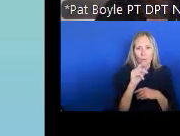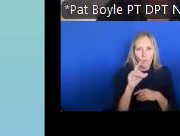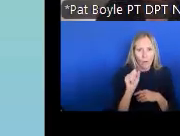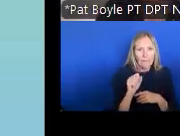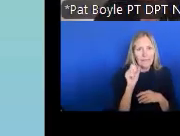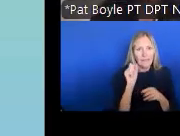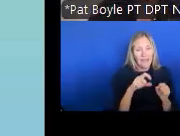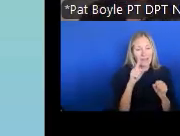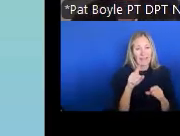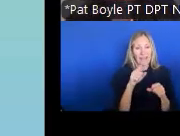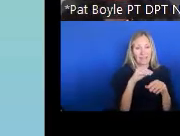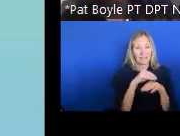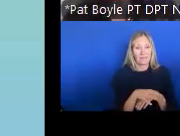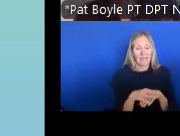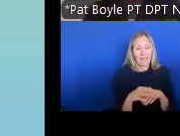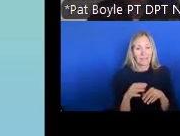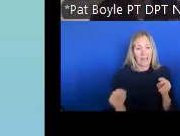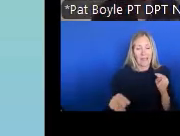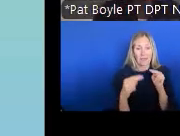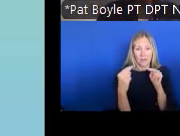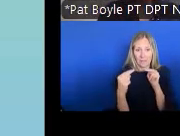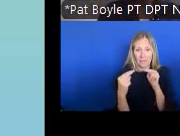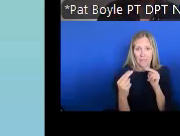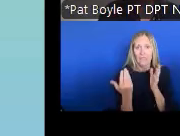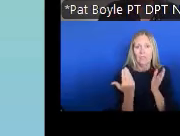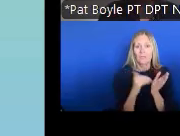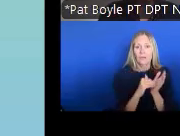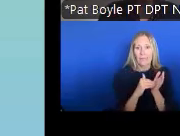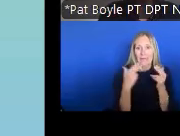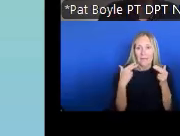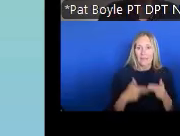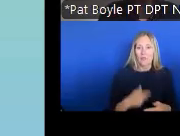contact. So again, the human face is the most important